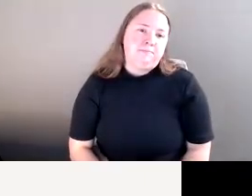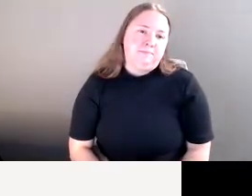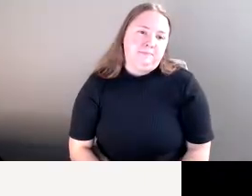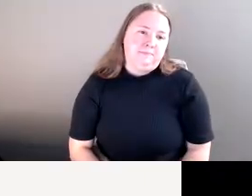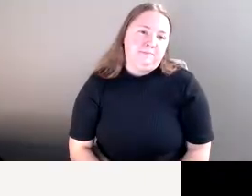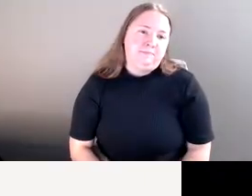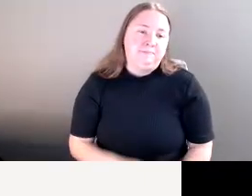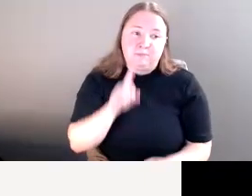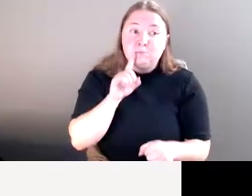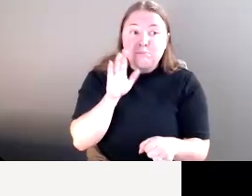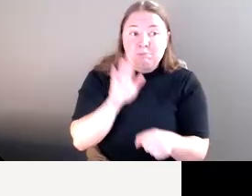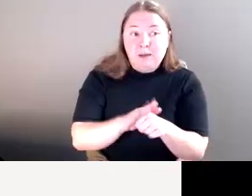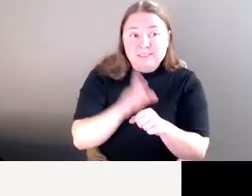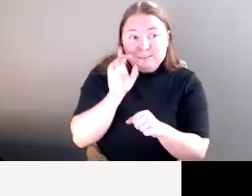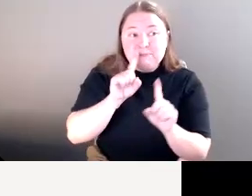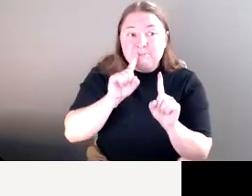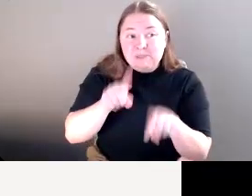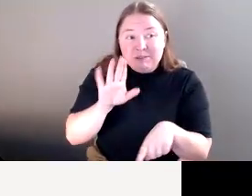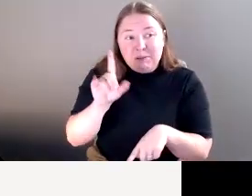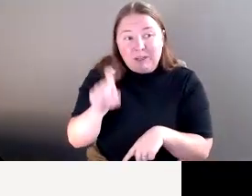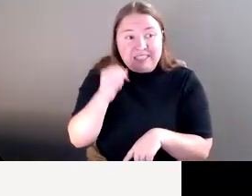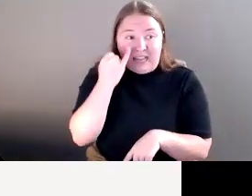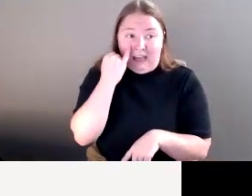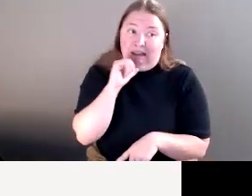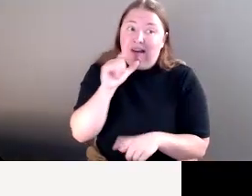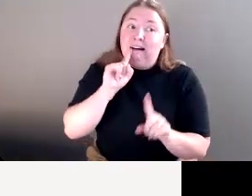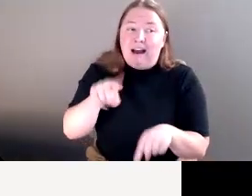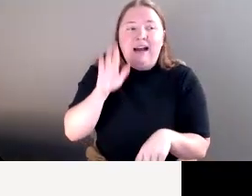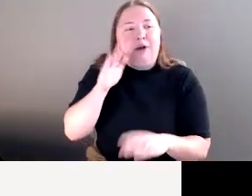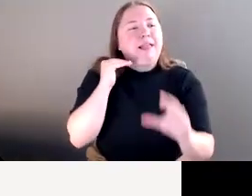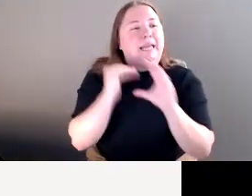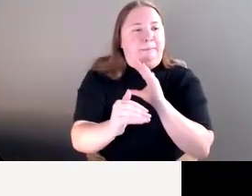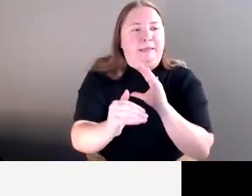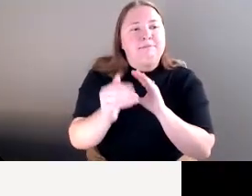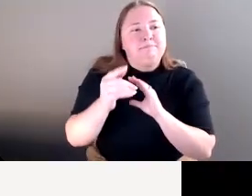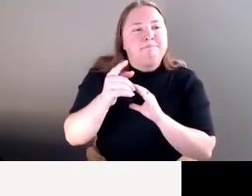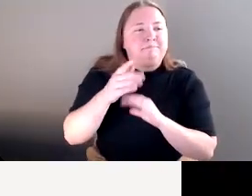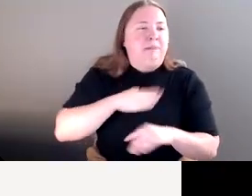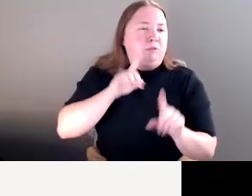I promise I will get to your questions. And if I don't, I will email you my responses to you as well.